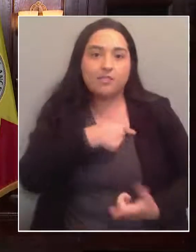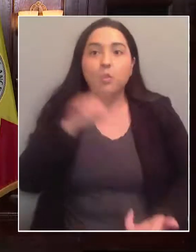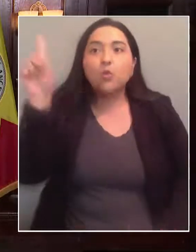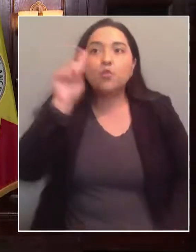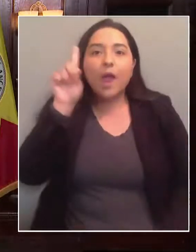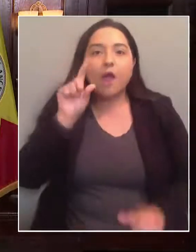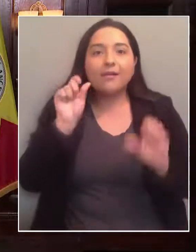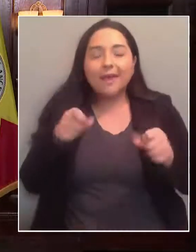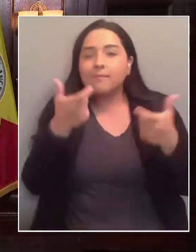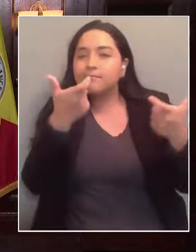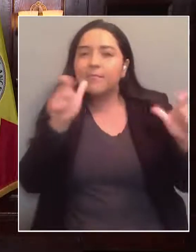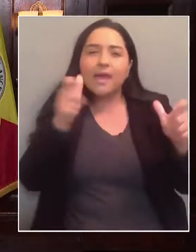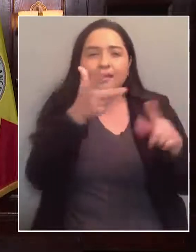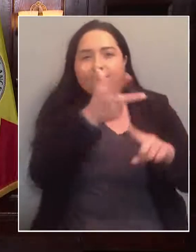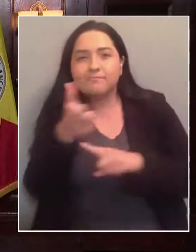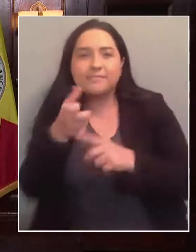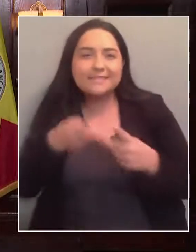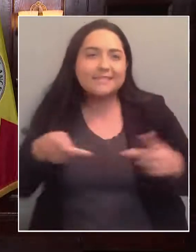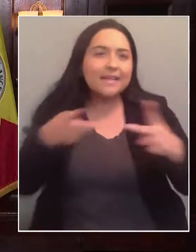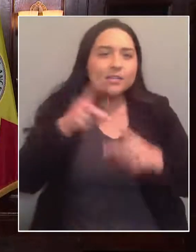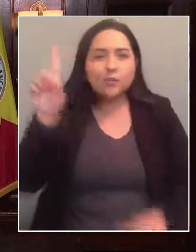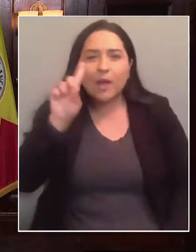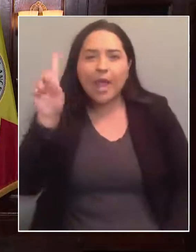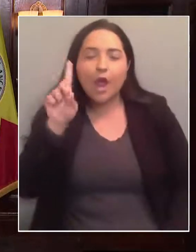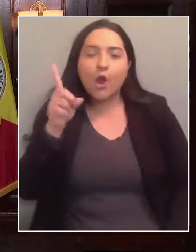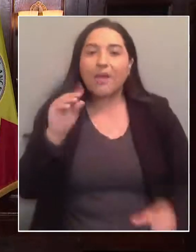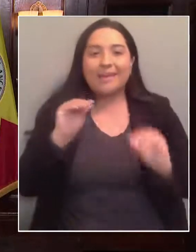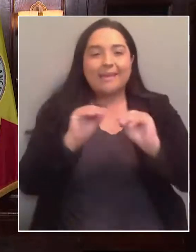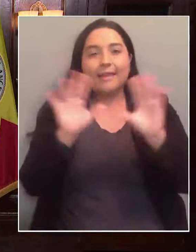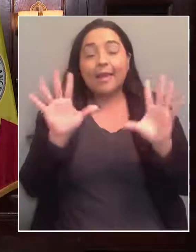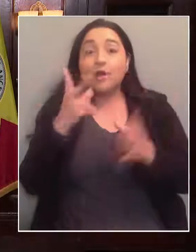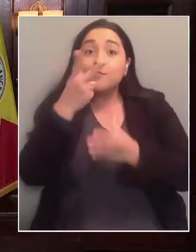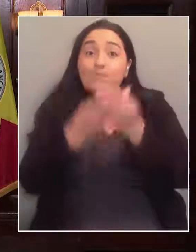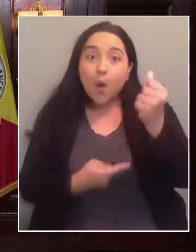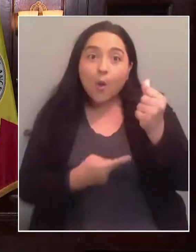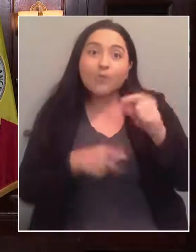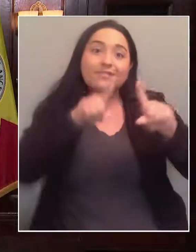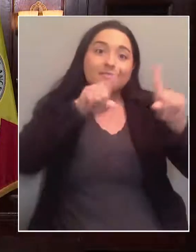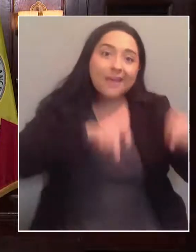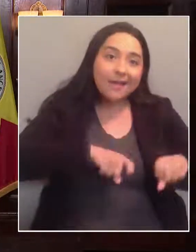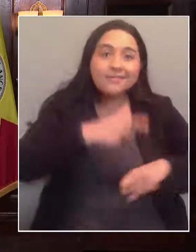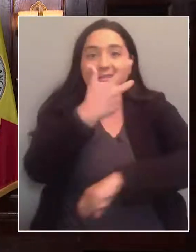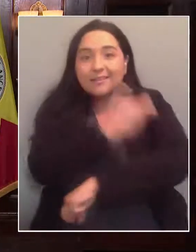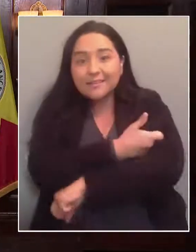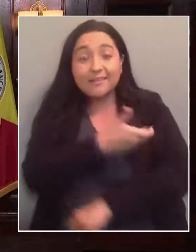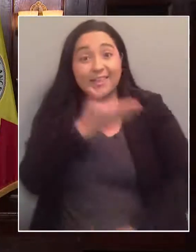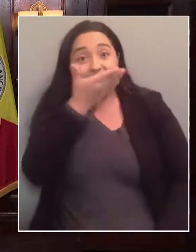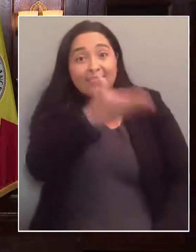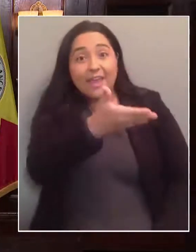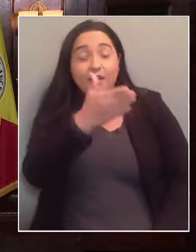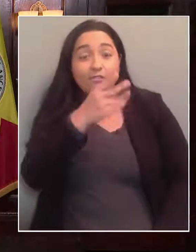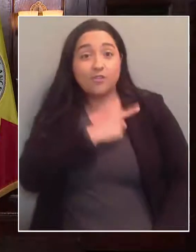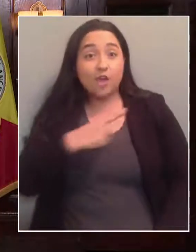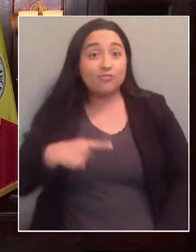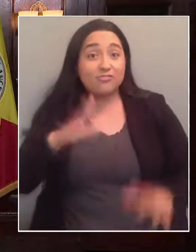AND IT WAS CLEAR, WE DIDN'T HAVE PERSONNEL TO DO BOTH ON DODGER STADIUM, THE TESTING AND